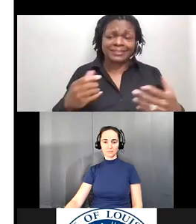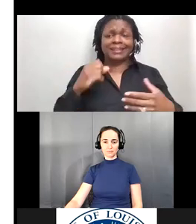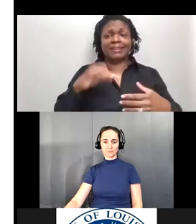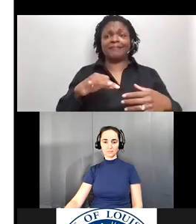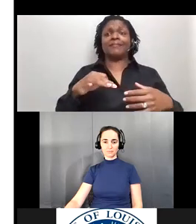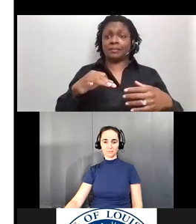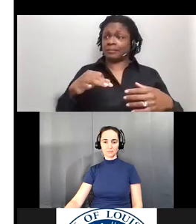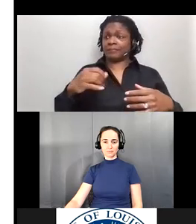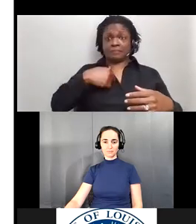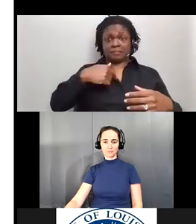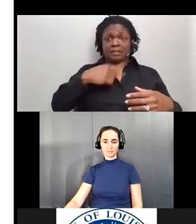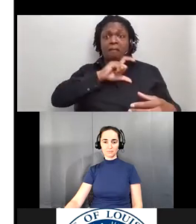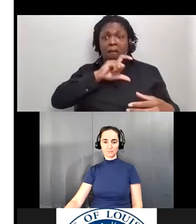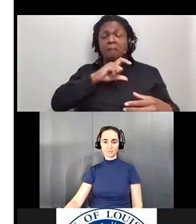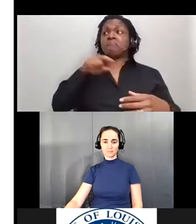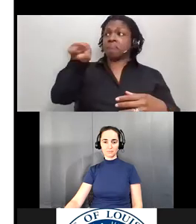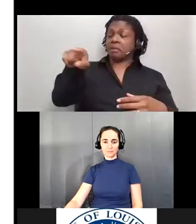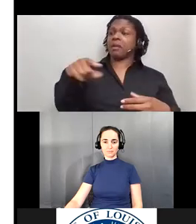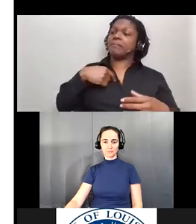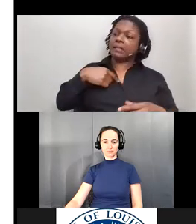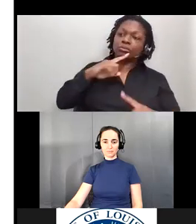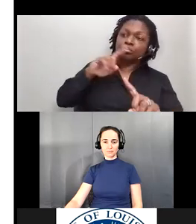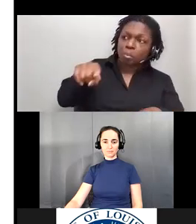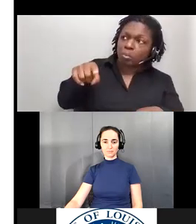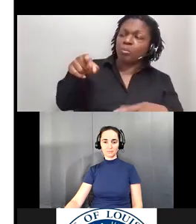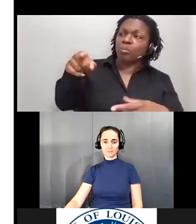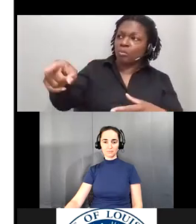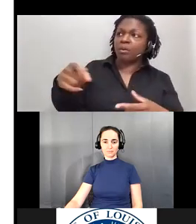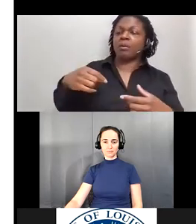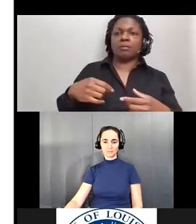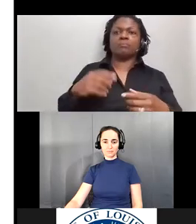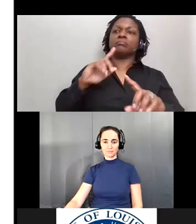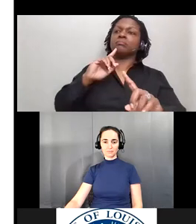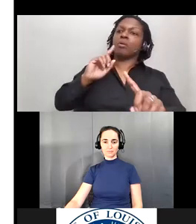them to do. I never had any issues for my side. And if you're pulled over.